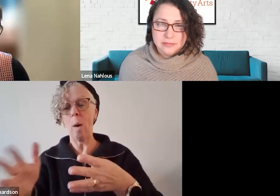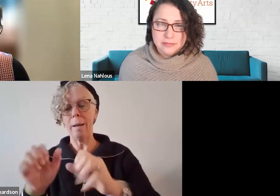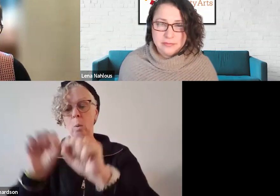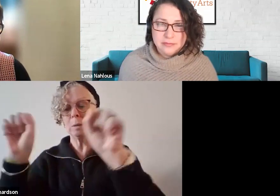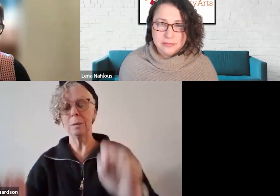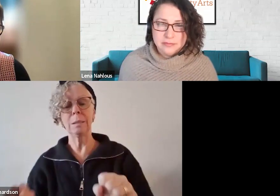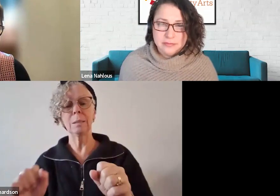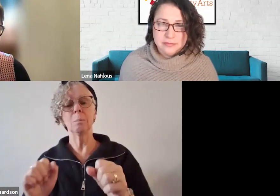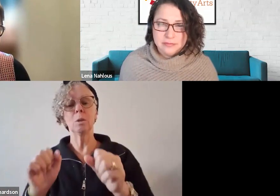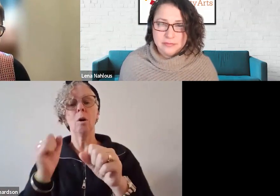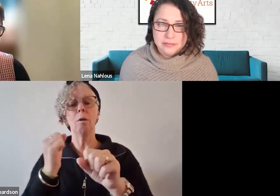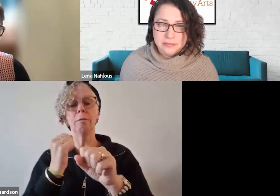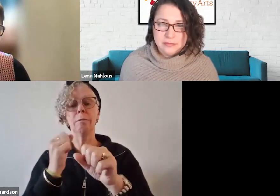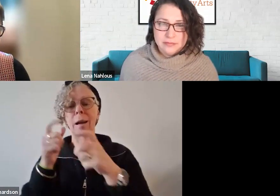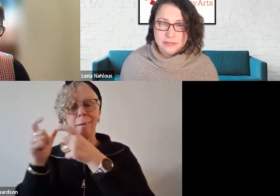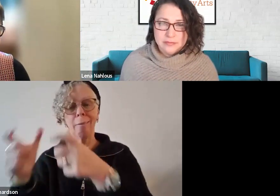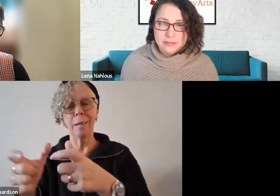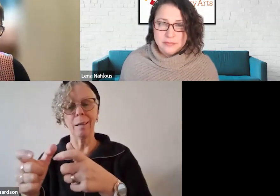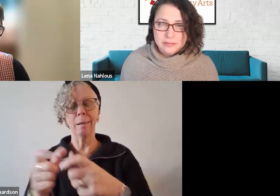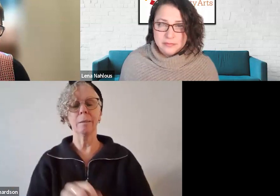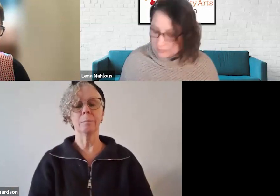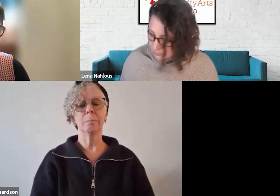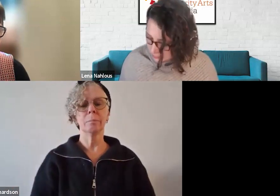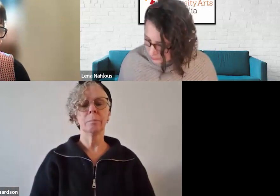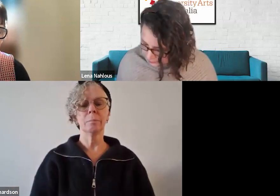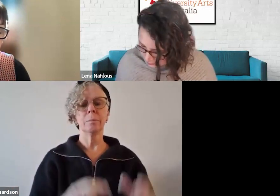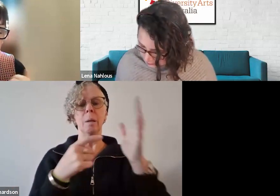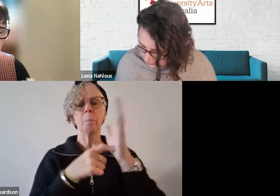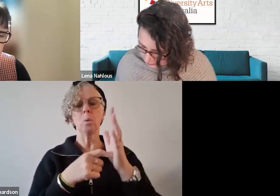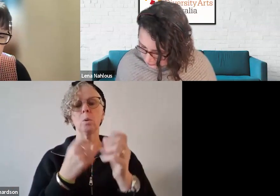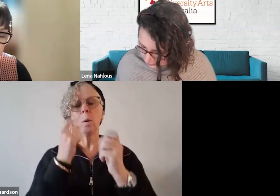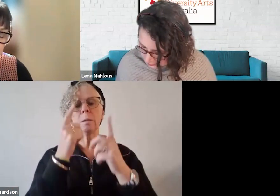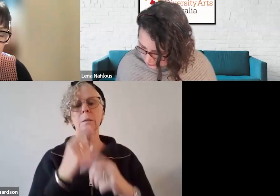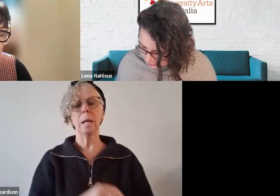And that's important to understand because CAEPR,